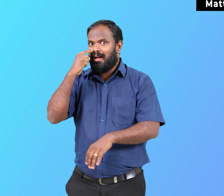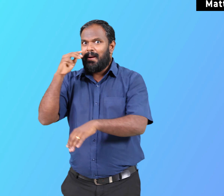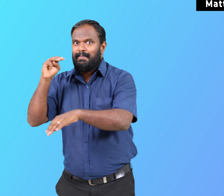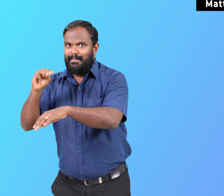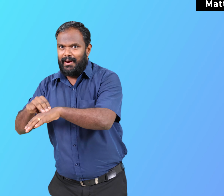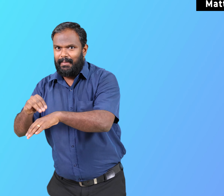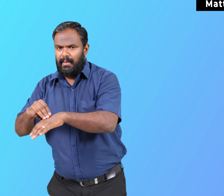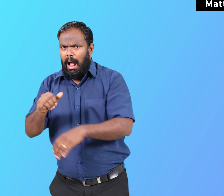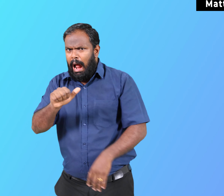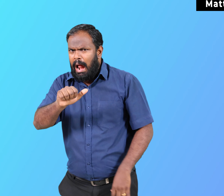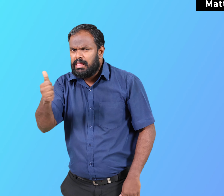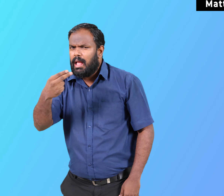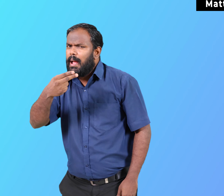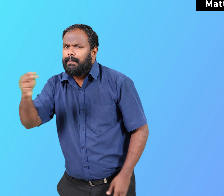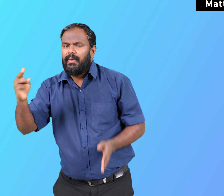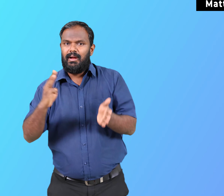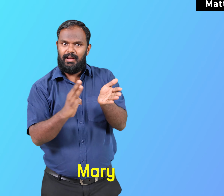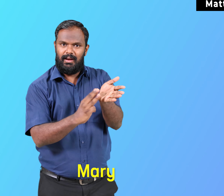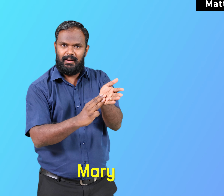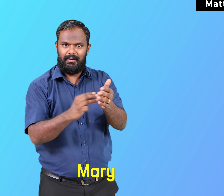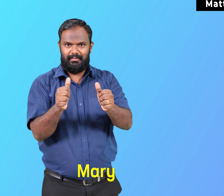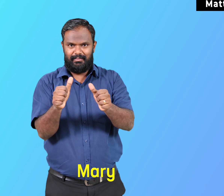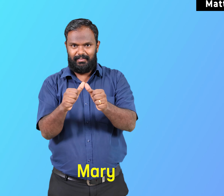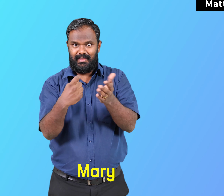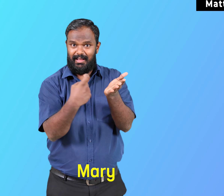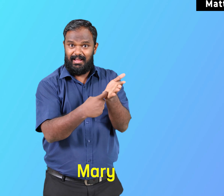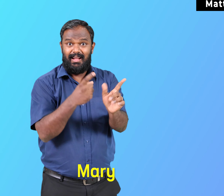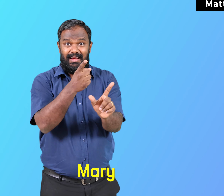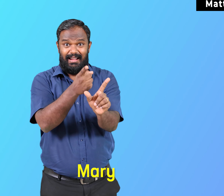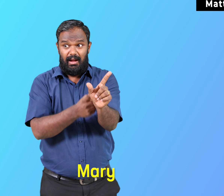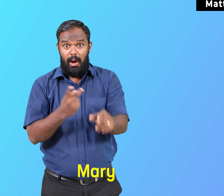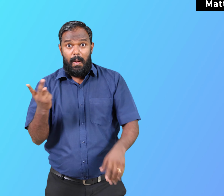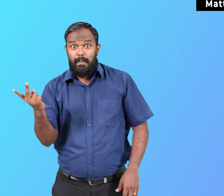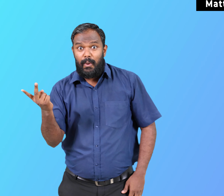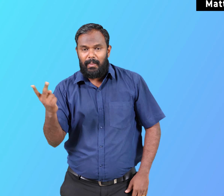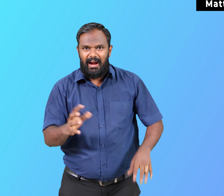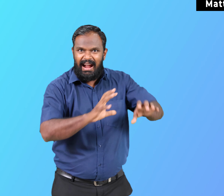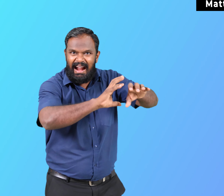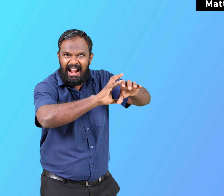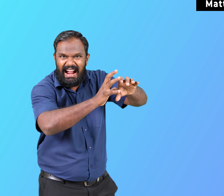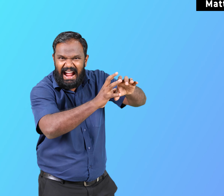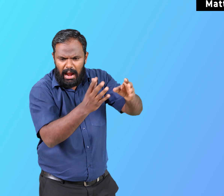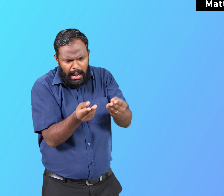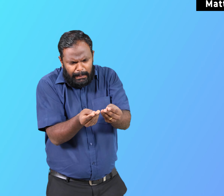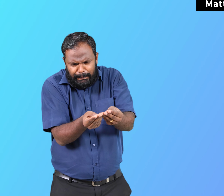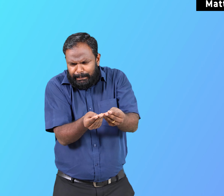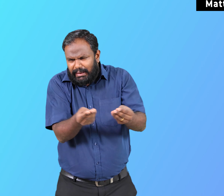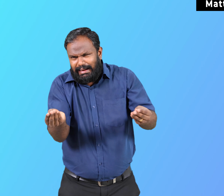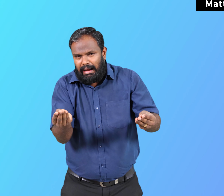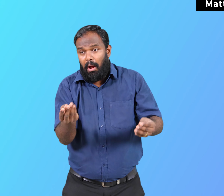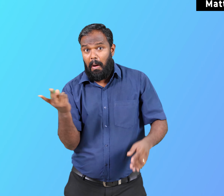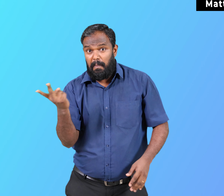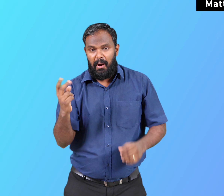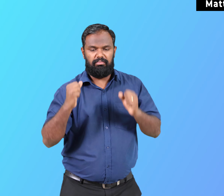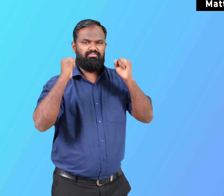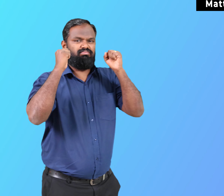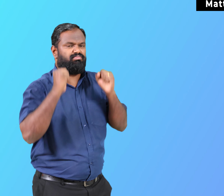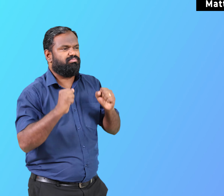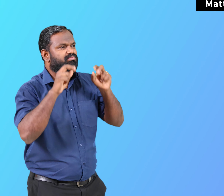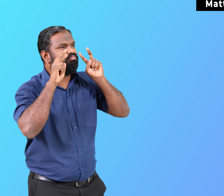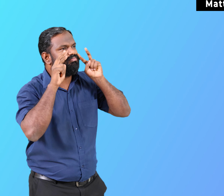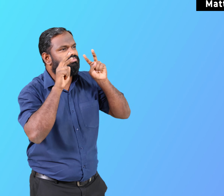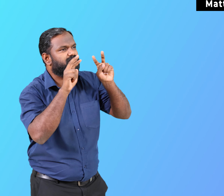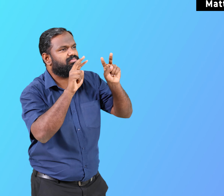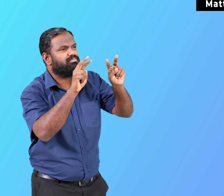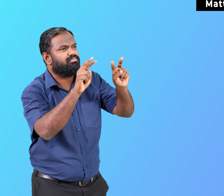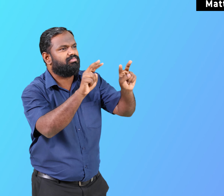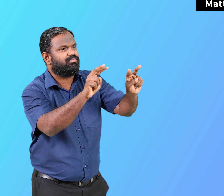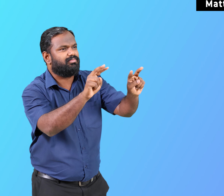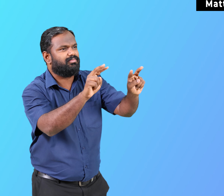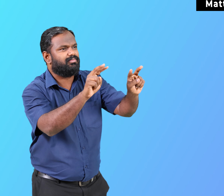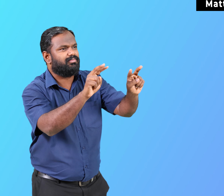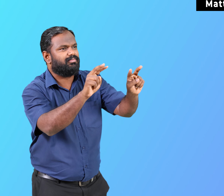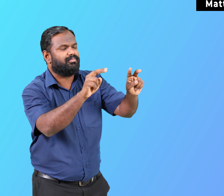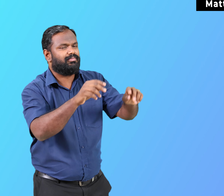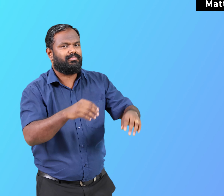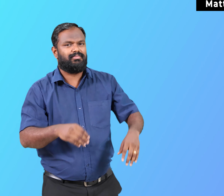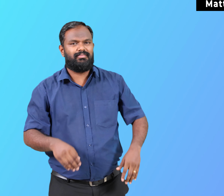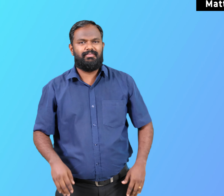Mary Magdalene and the other woman named Mary were sitting near the tomb.